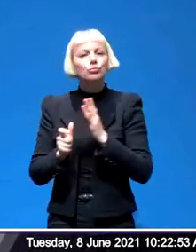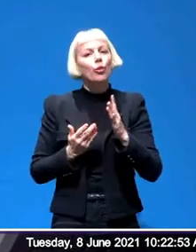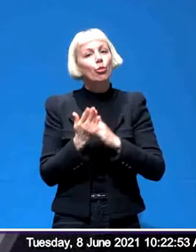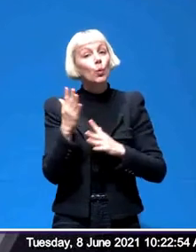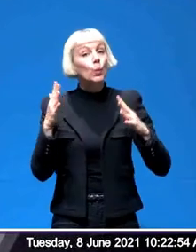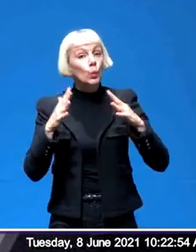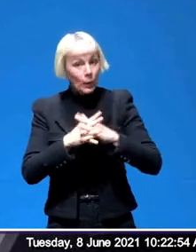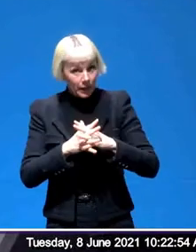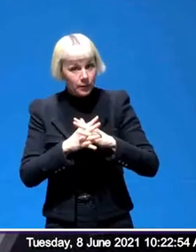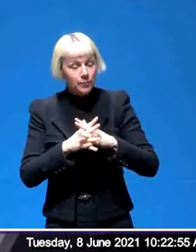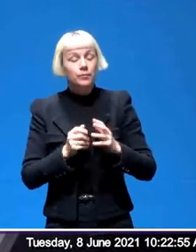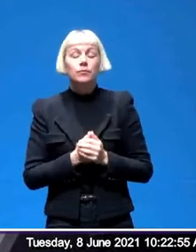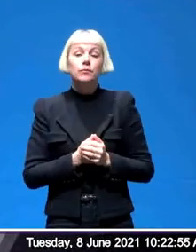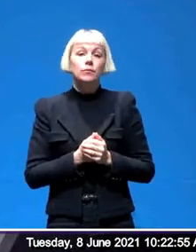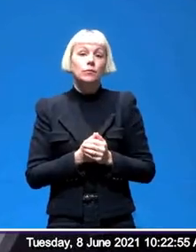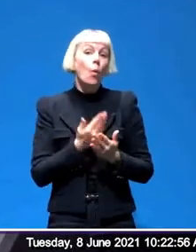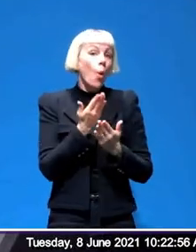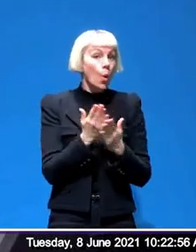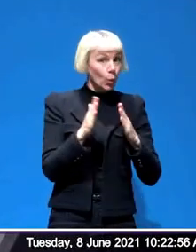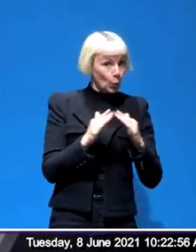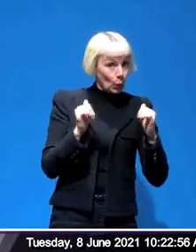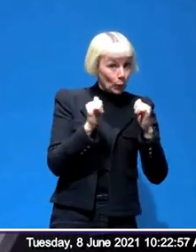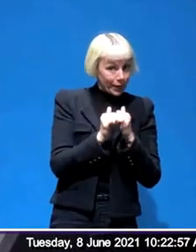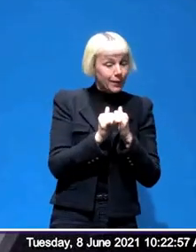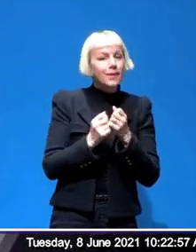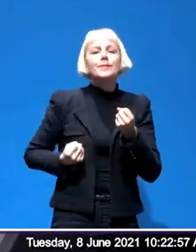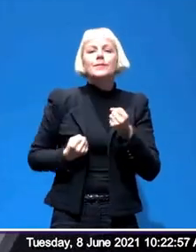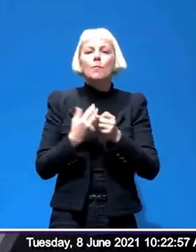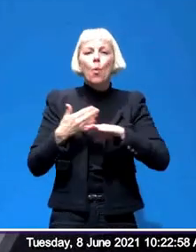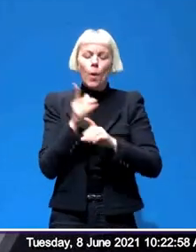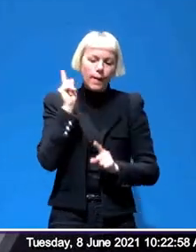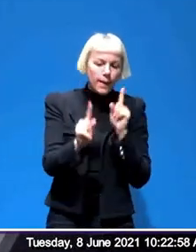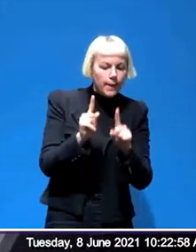DHS support workers organised activities for them on the weekend.